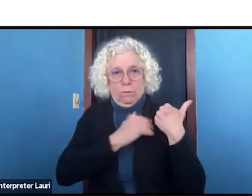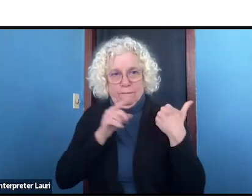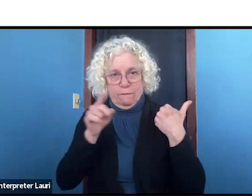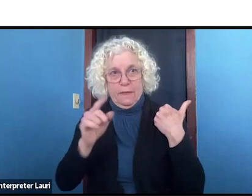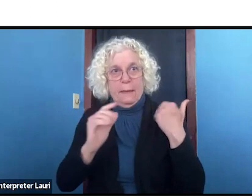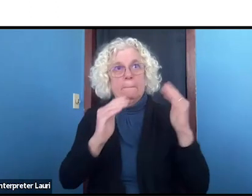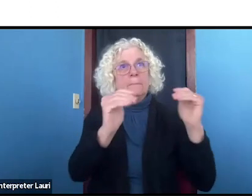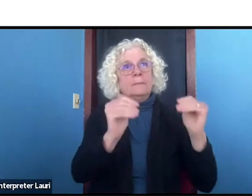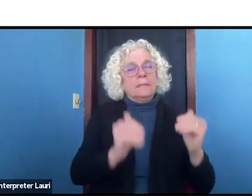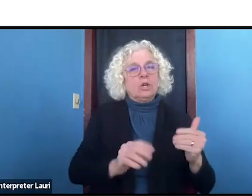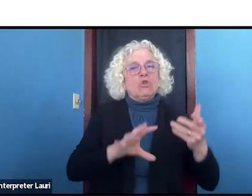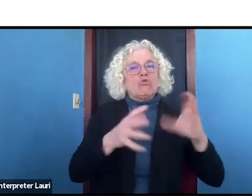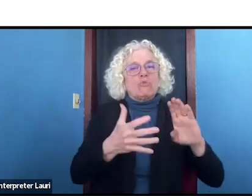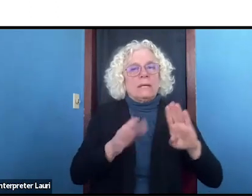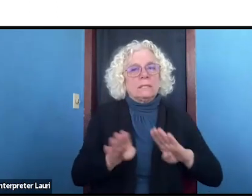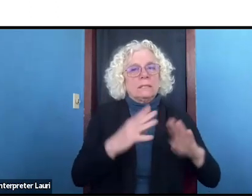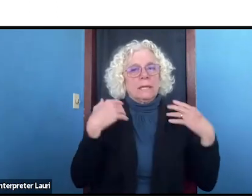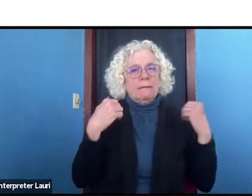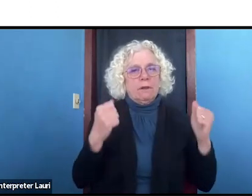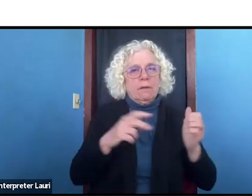achieving sufficient stabilization